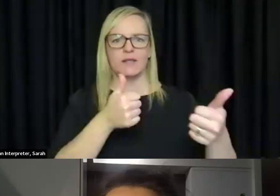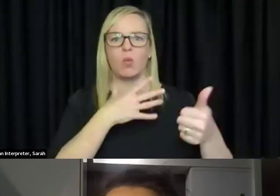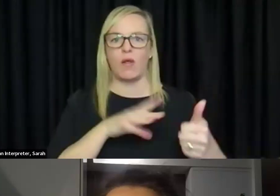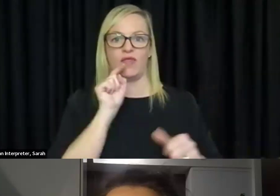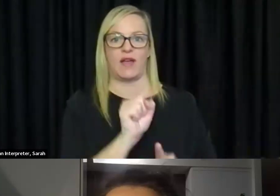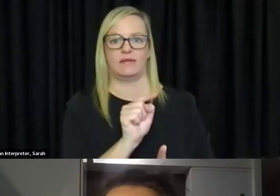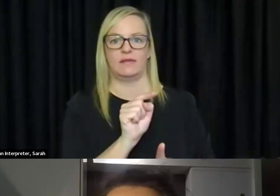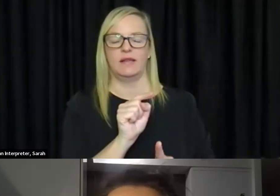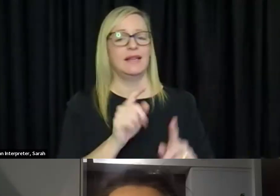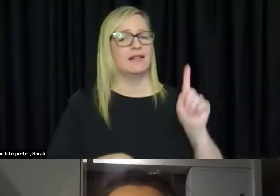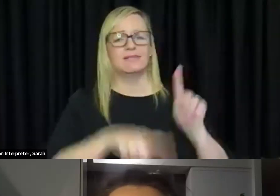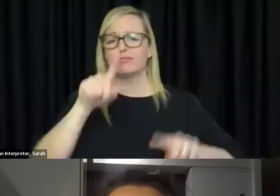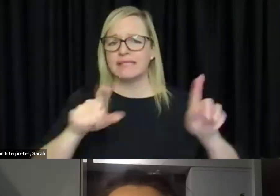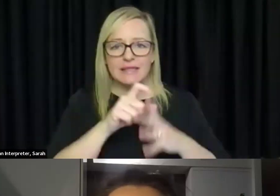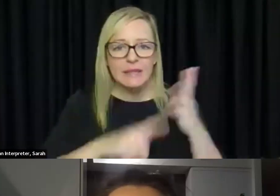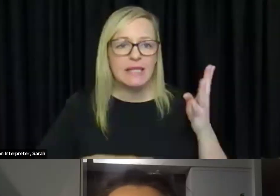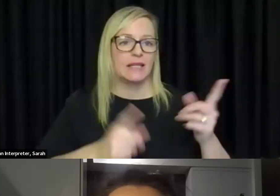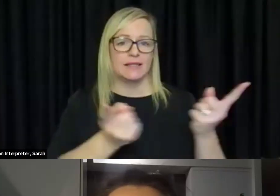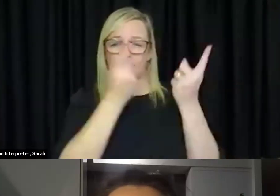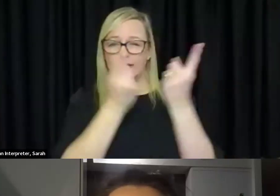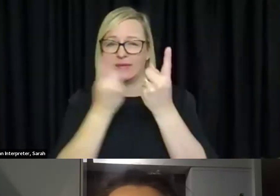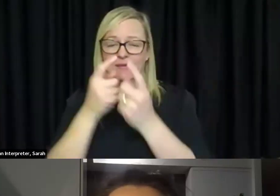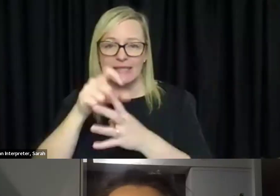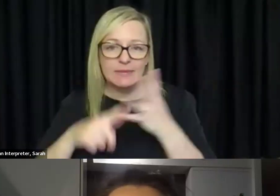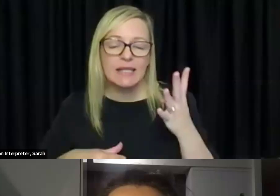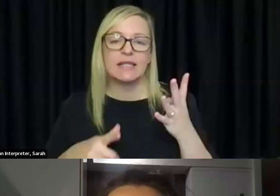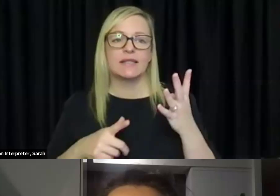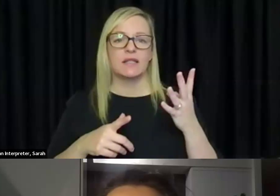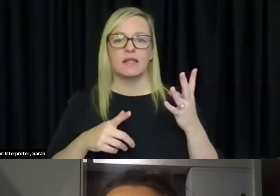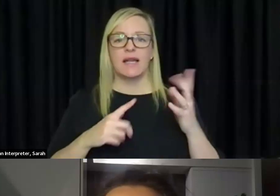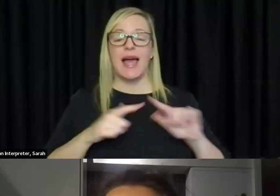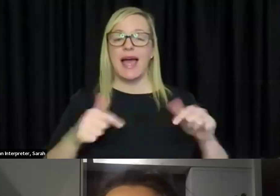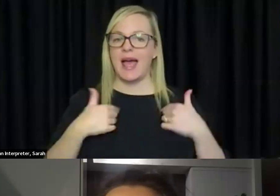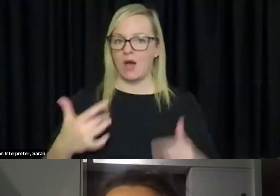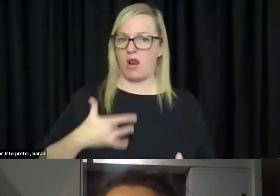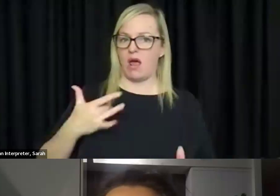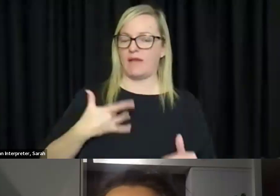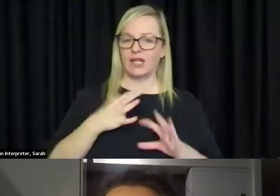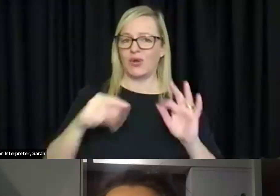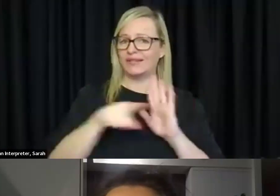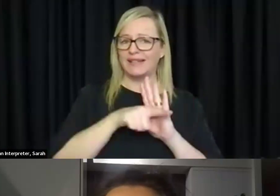and all kinds of people with disabilities, our lives aren't negative and terrible all the time,